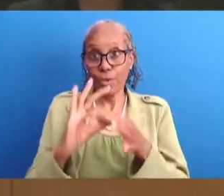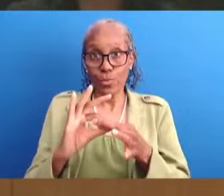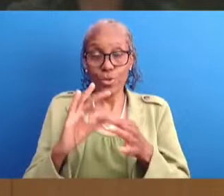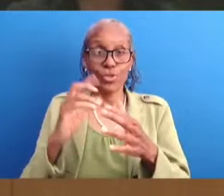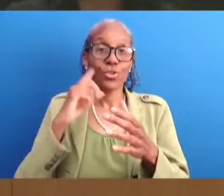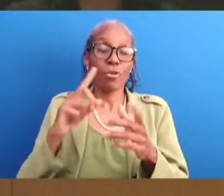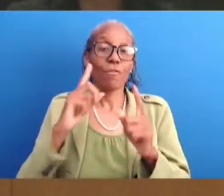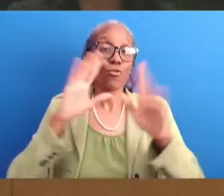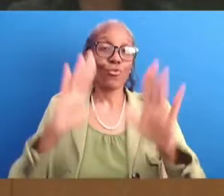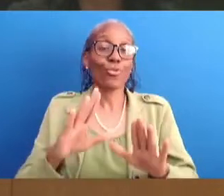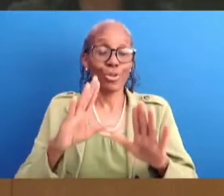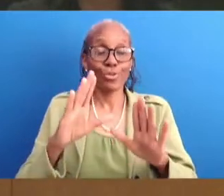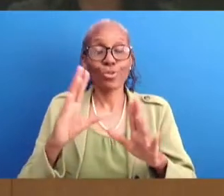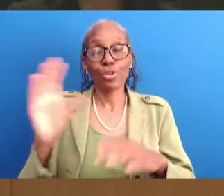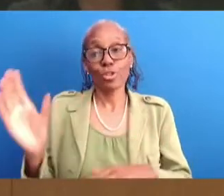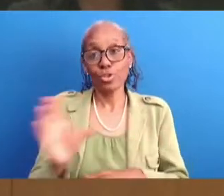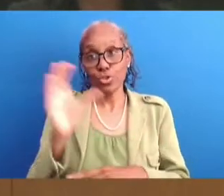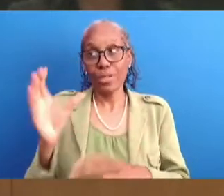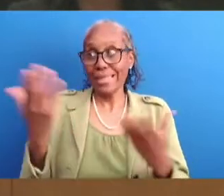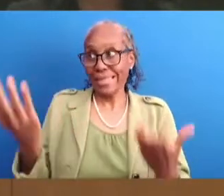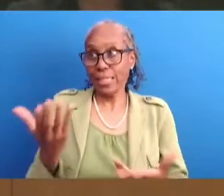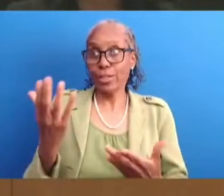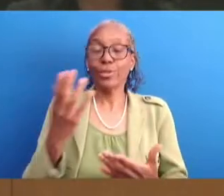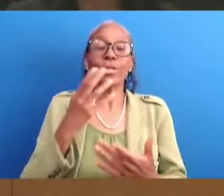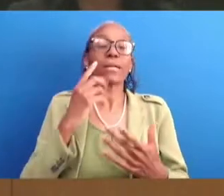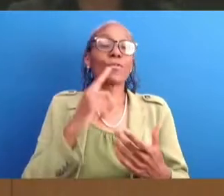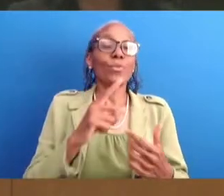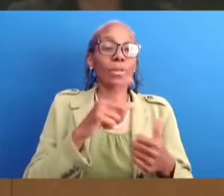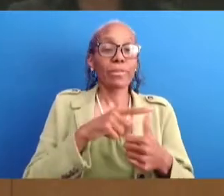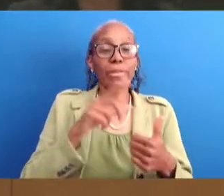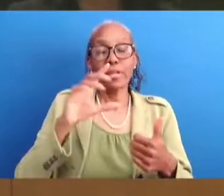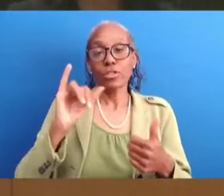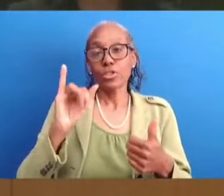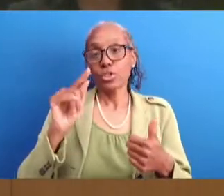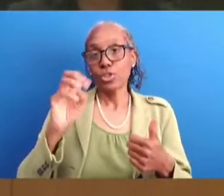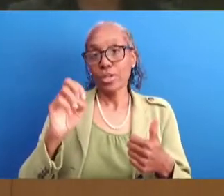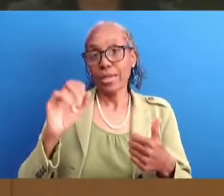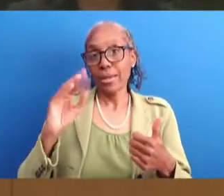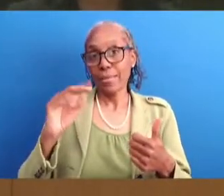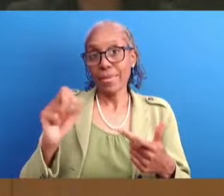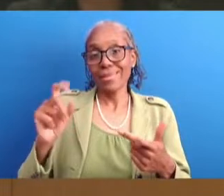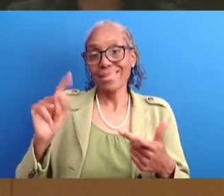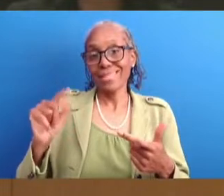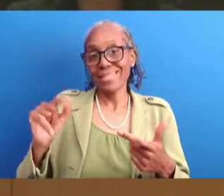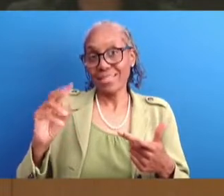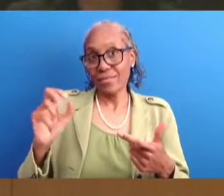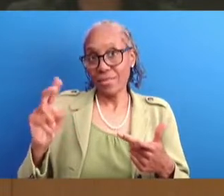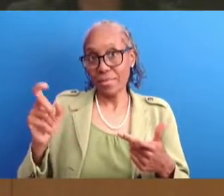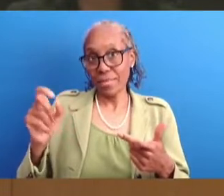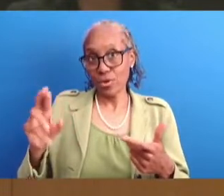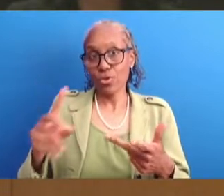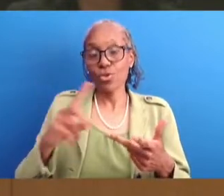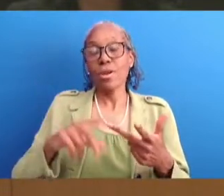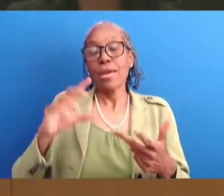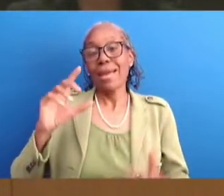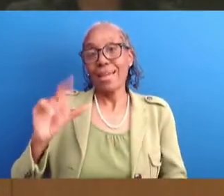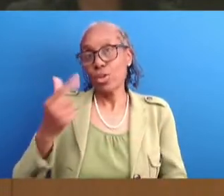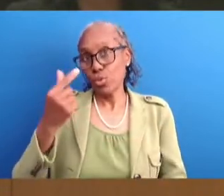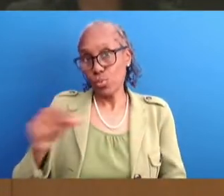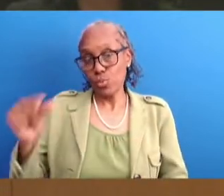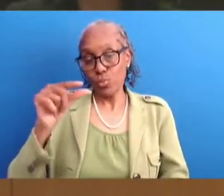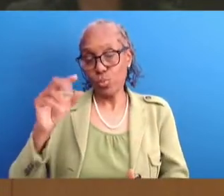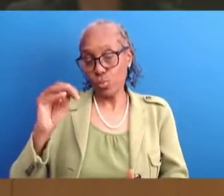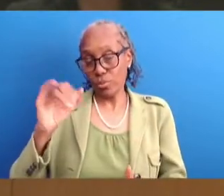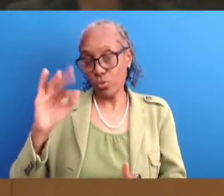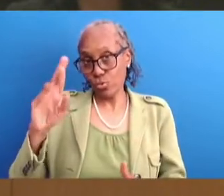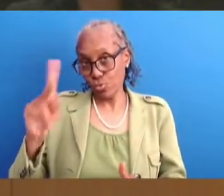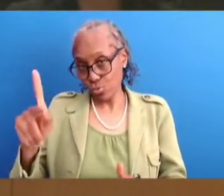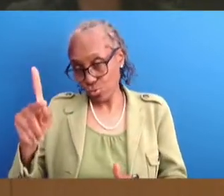JEWISH FEDERATION OF GREATER